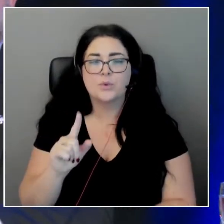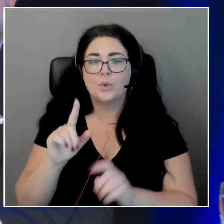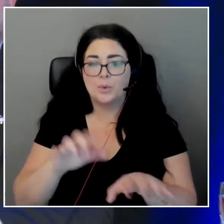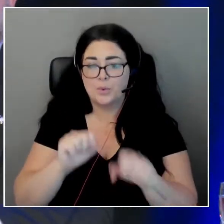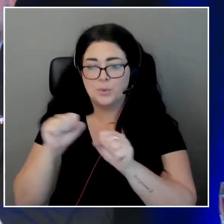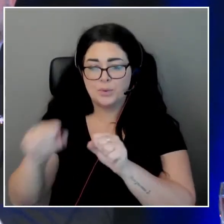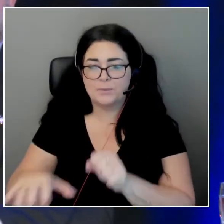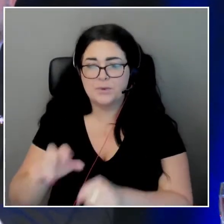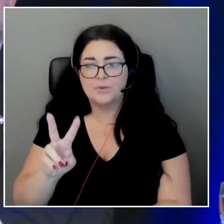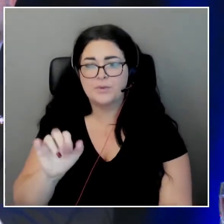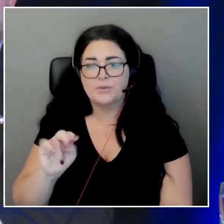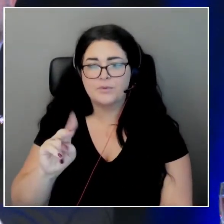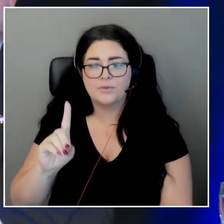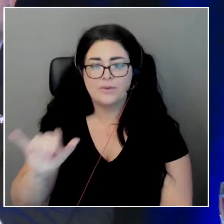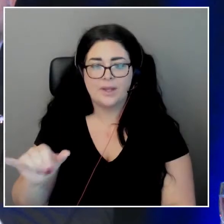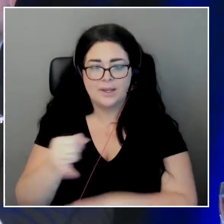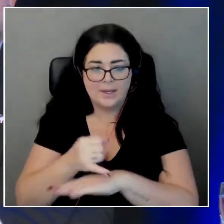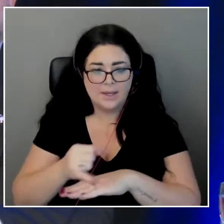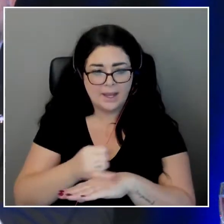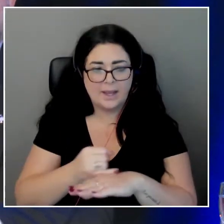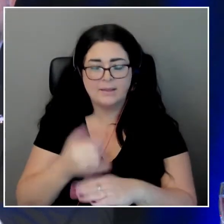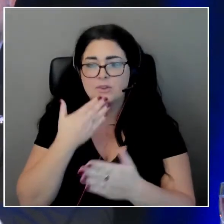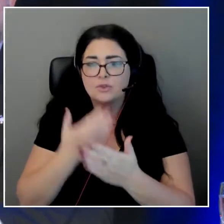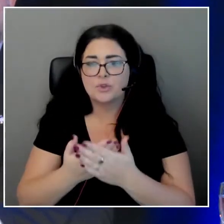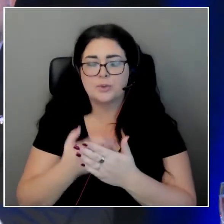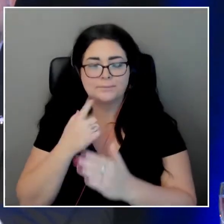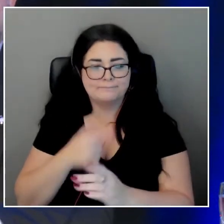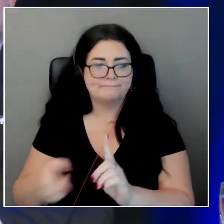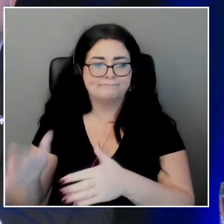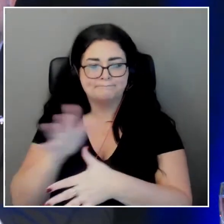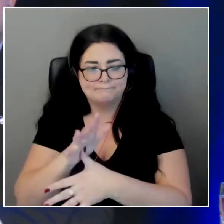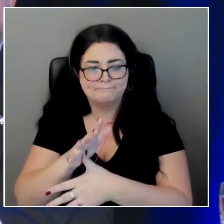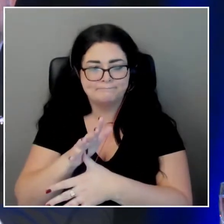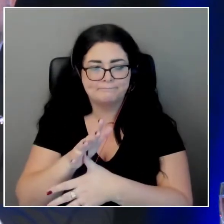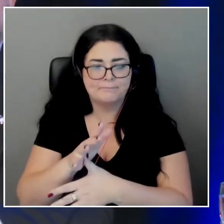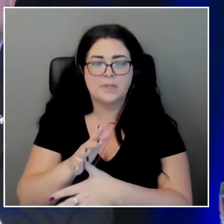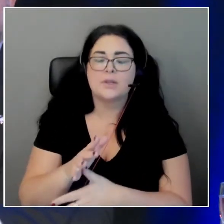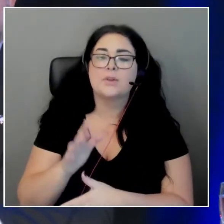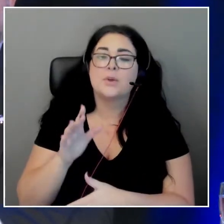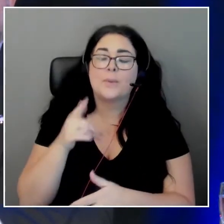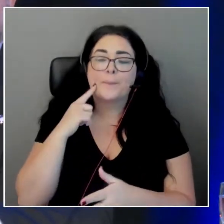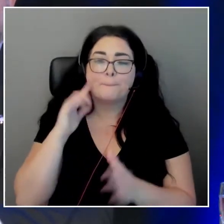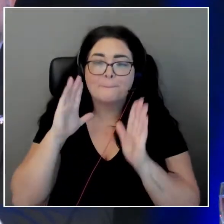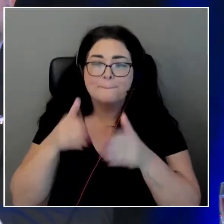the harbour development with a focus on safety and improving services.